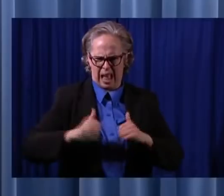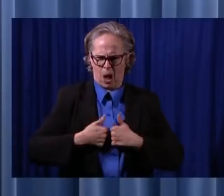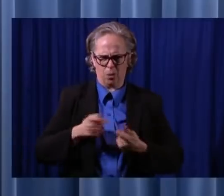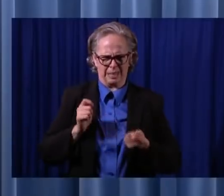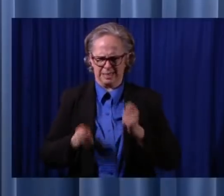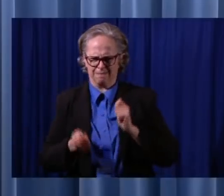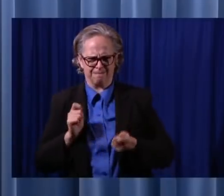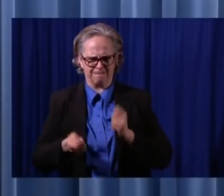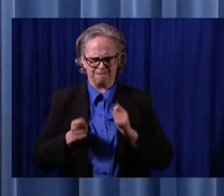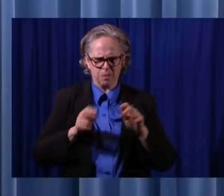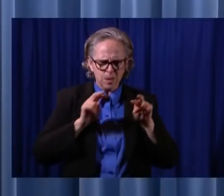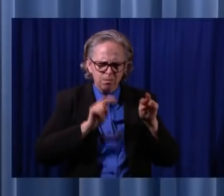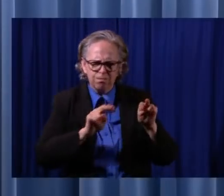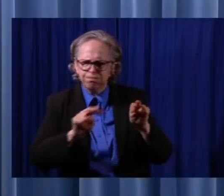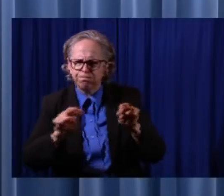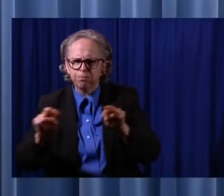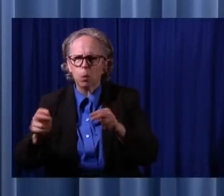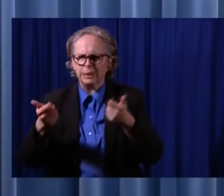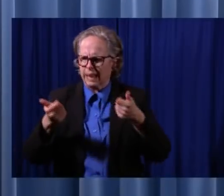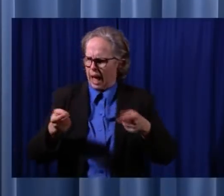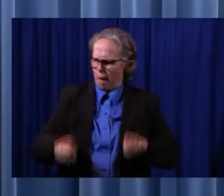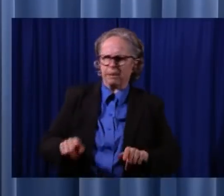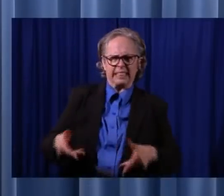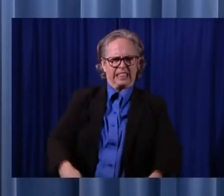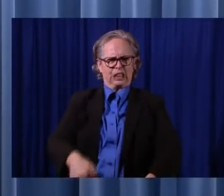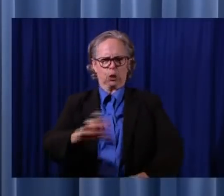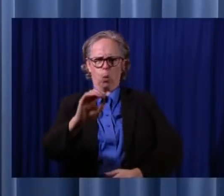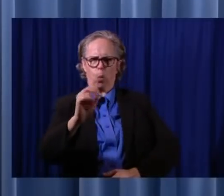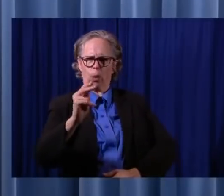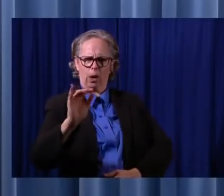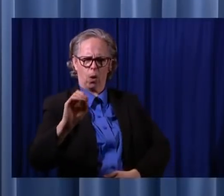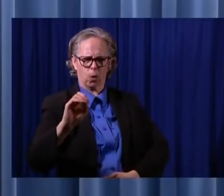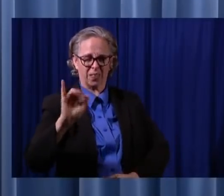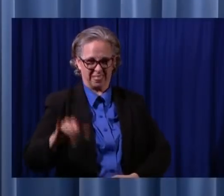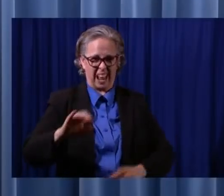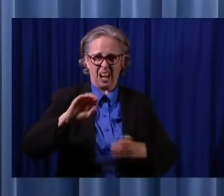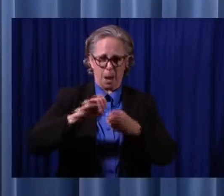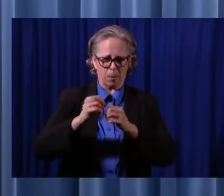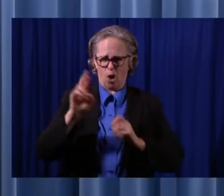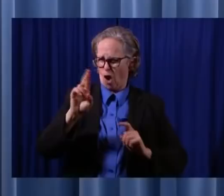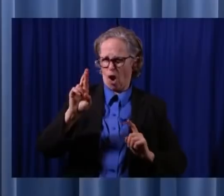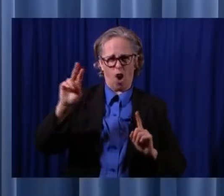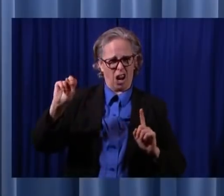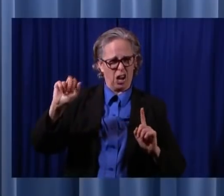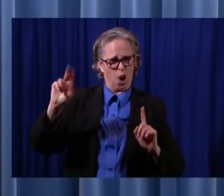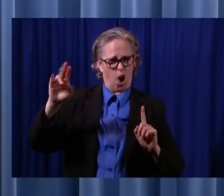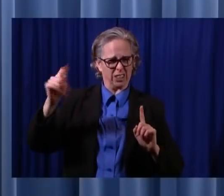LIEUTENANT GOVERNOR TALK ABOUT WHAT'S CALLED AND ARE NOT DATA.